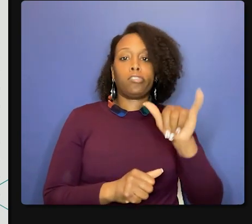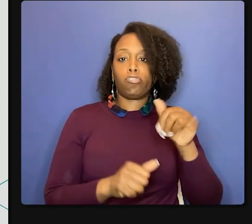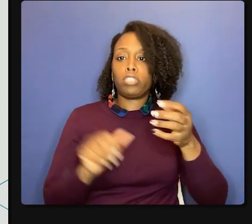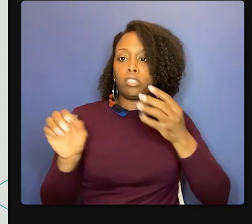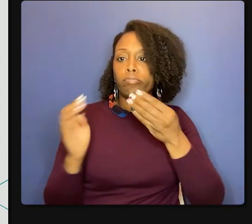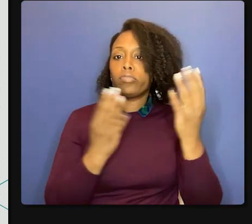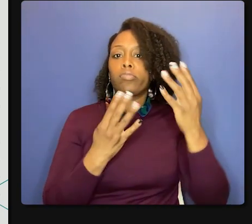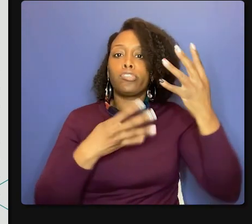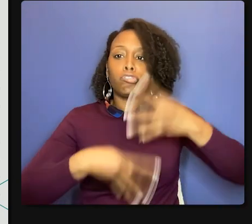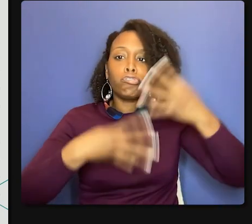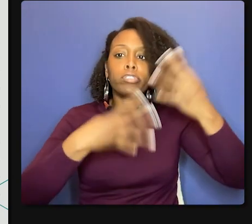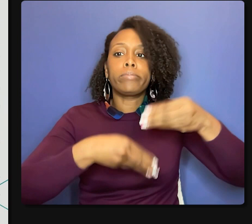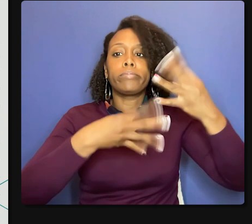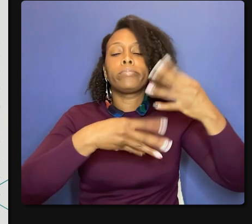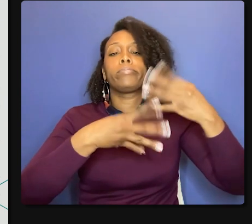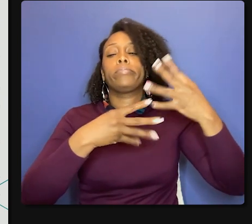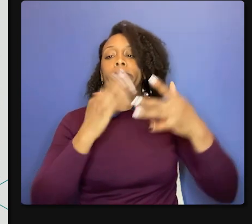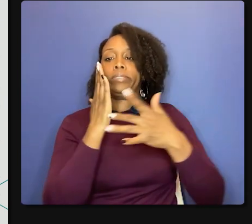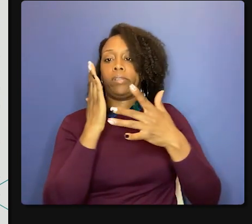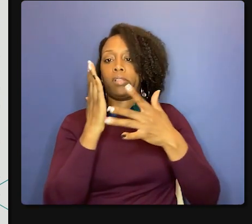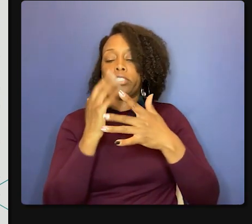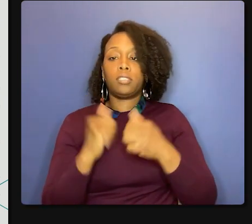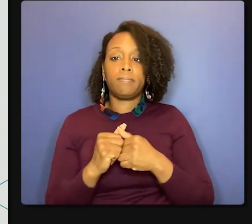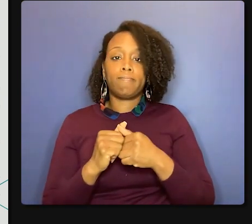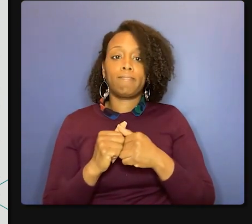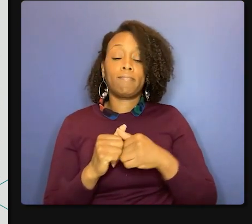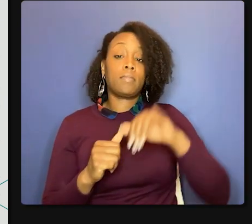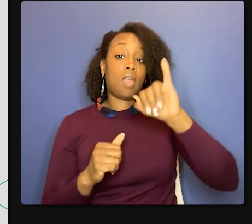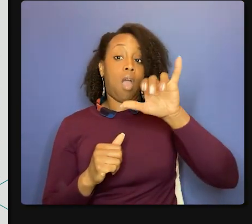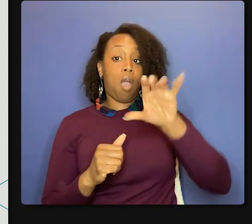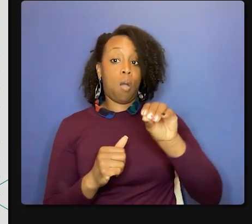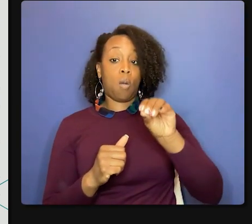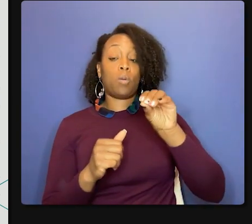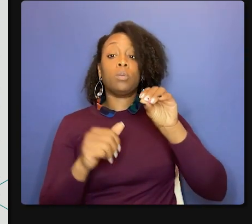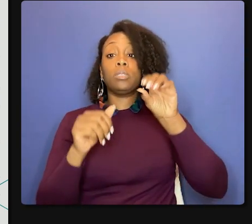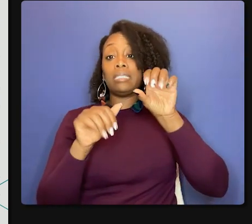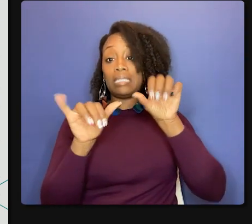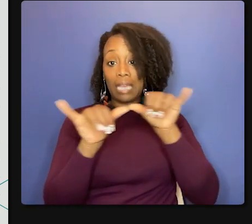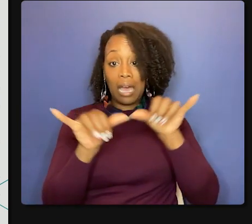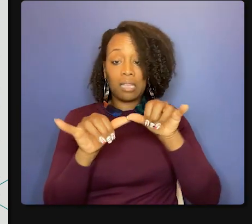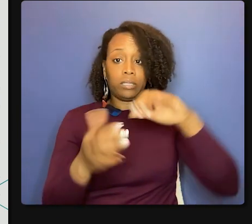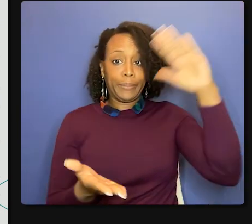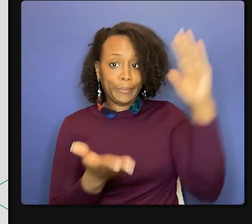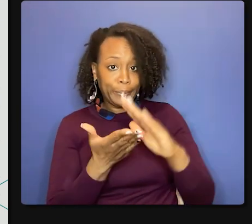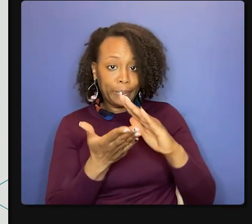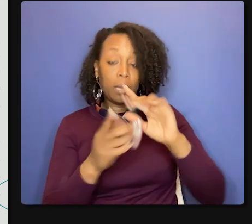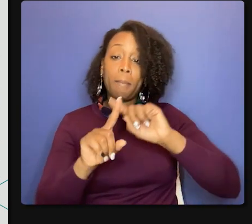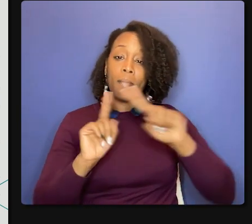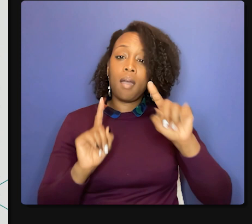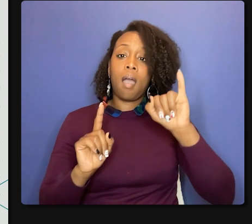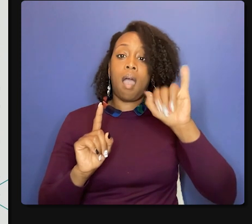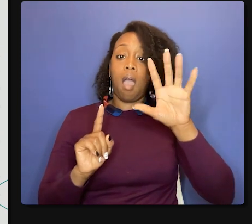are some of the reasons that we are seeing this increased demand. I mean, there's a decrease in the size of the IO